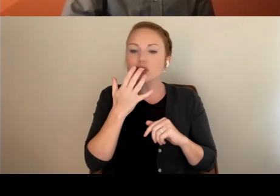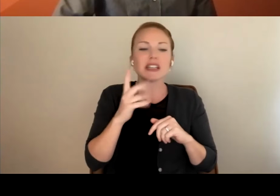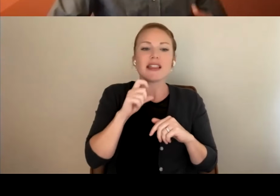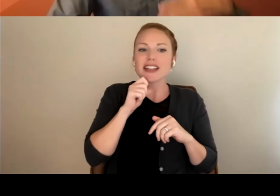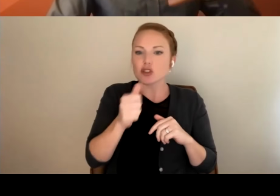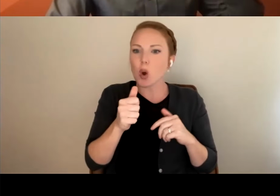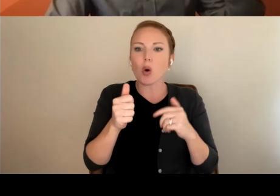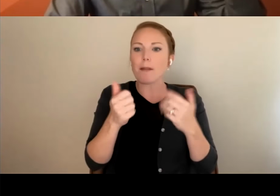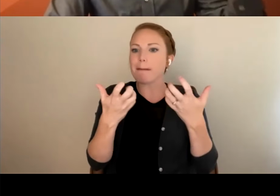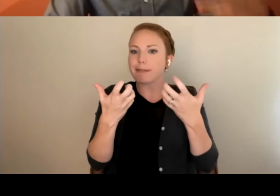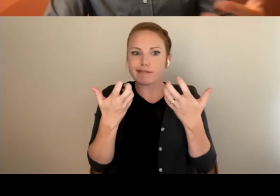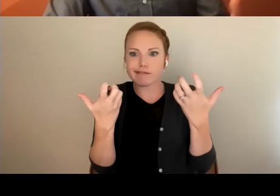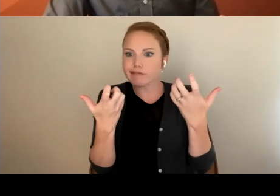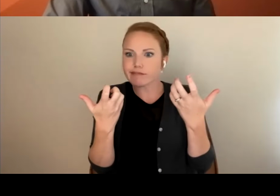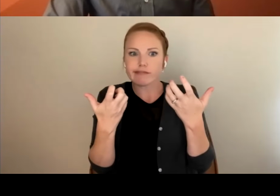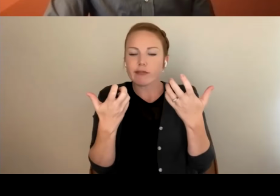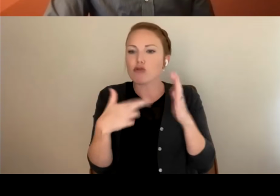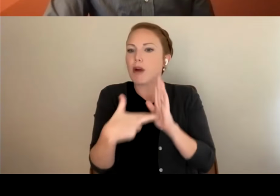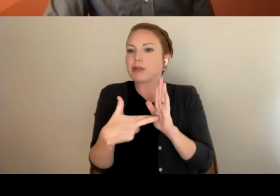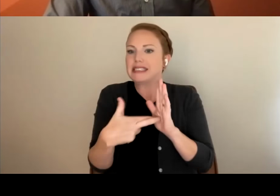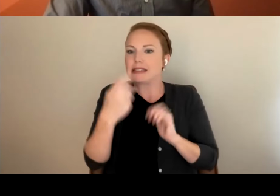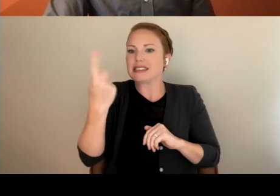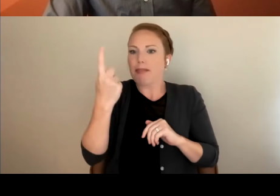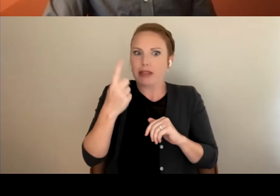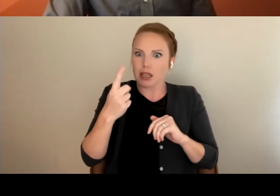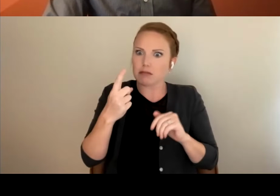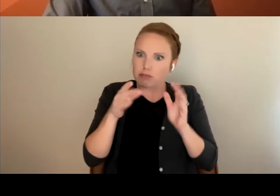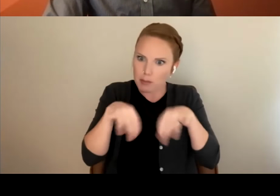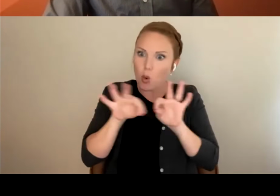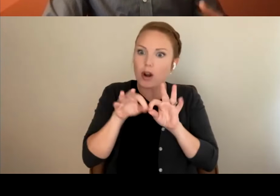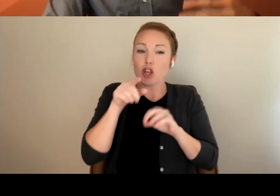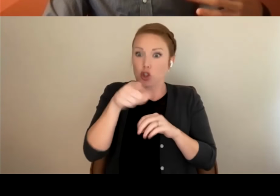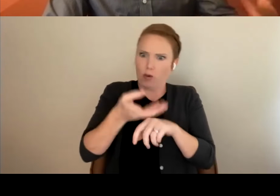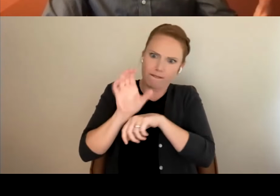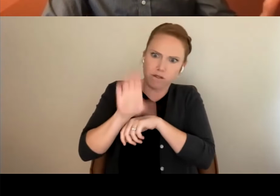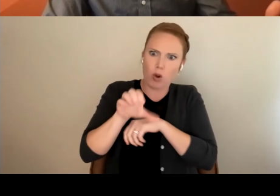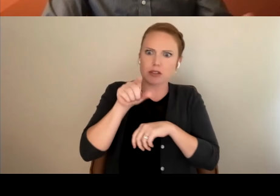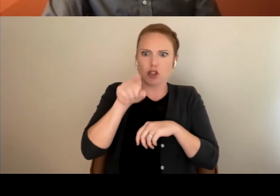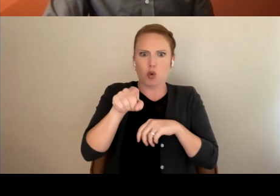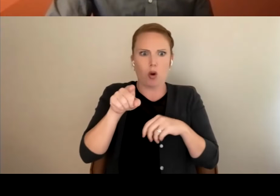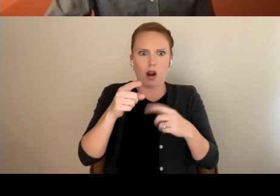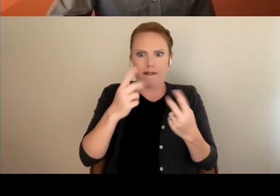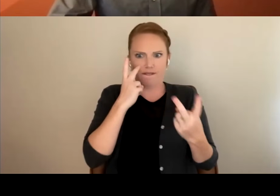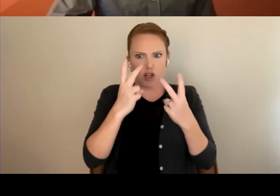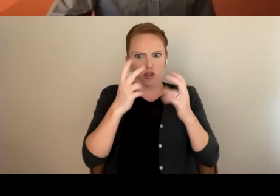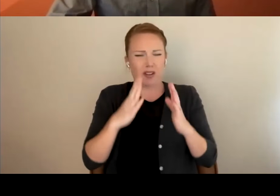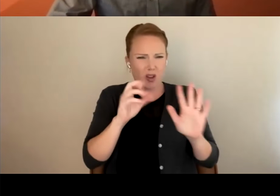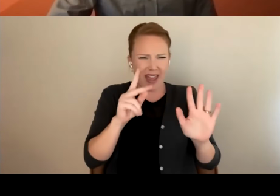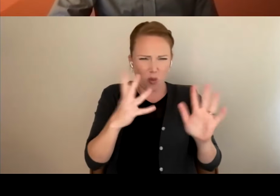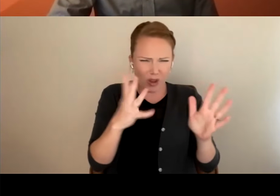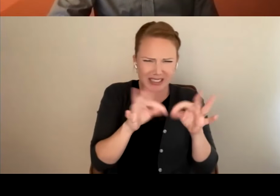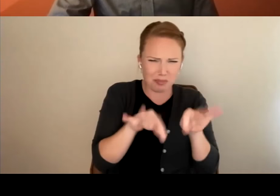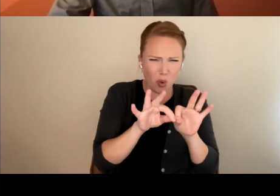meaningful, you're forcing the viewer to contend with a lot of noise, right? And it's very difficult